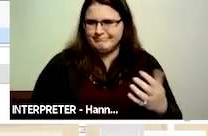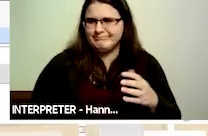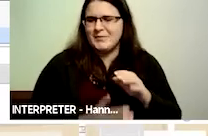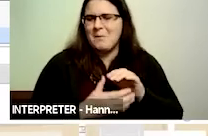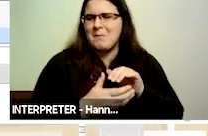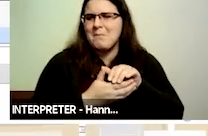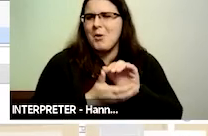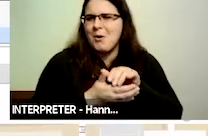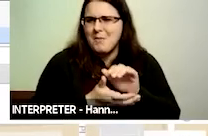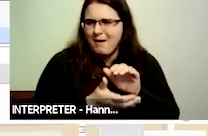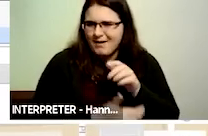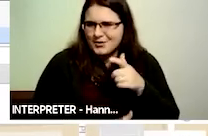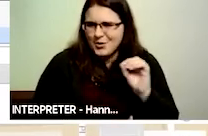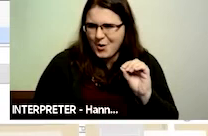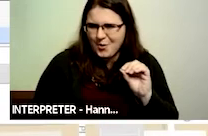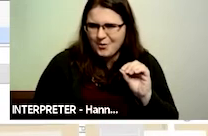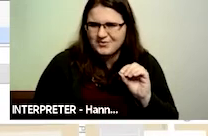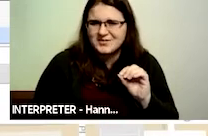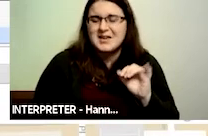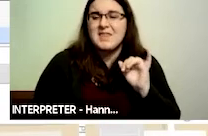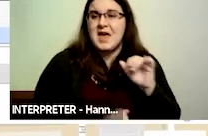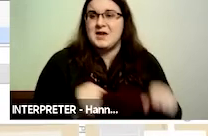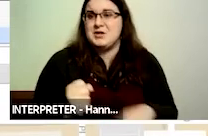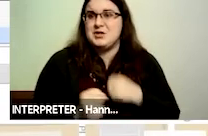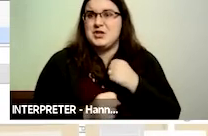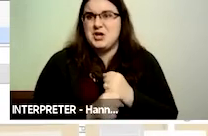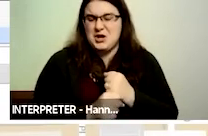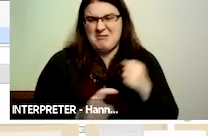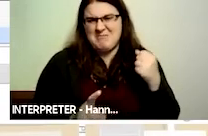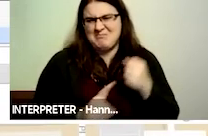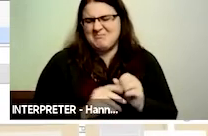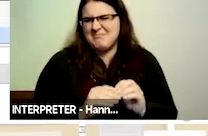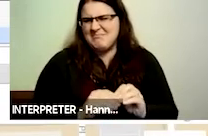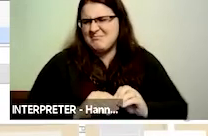So the year that that swept across here, which I don't remember 2017 somewhere around there.